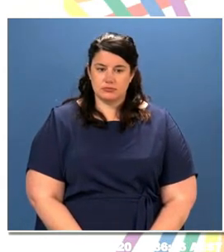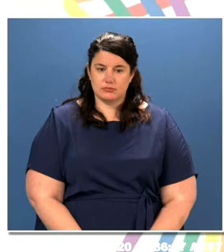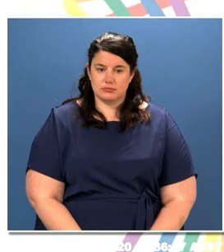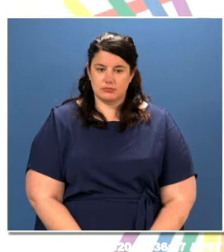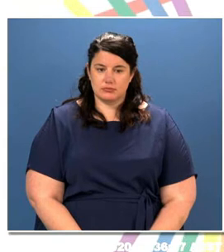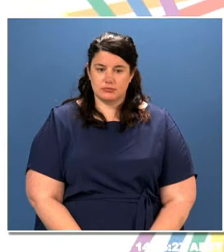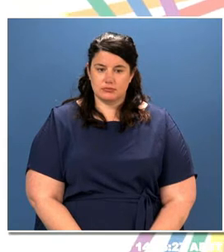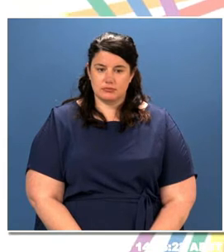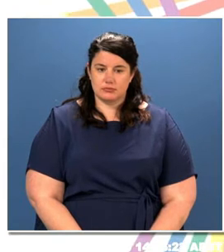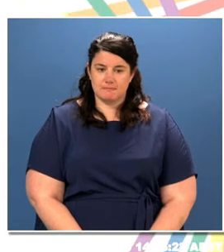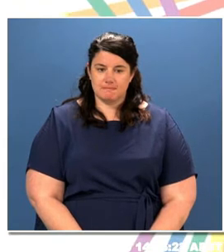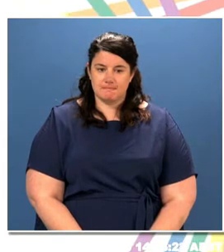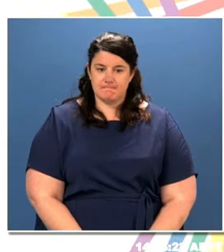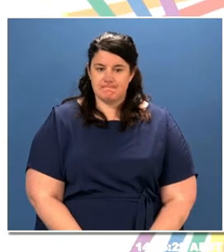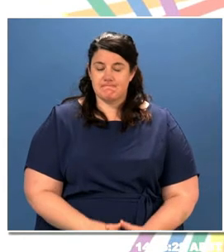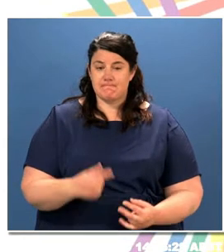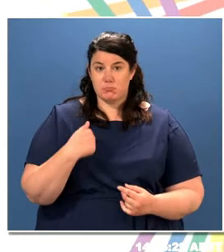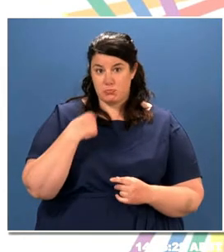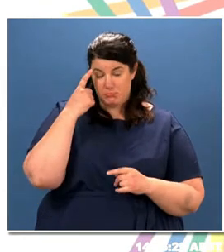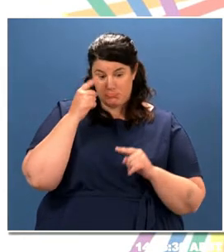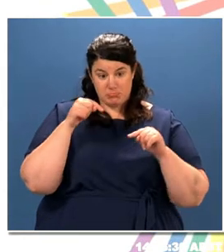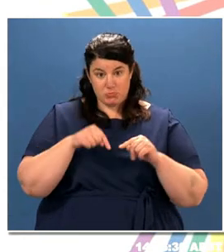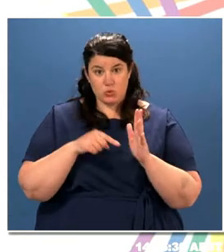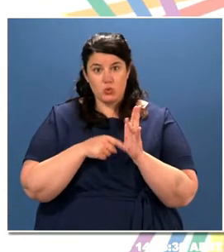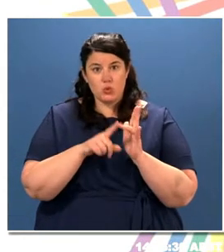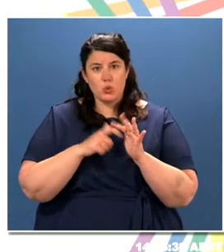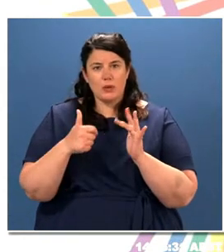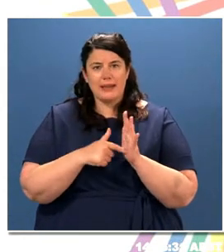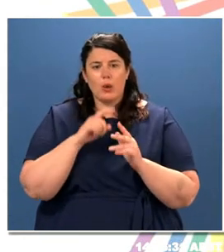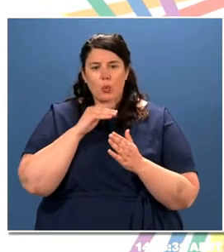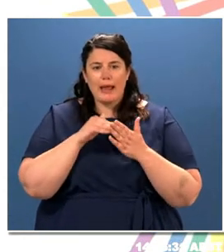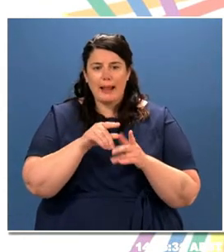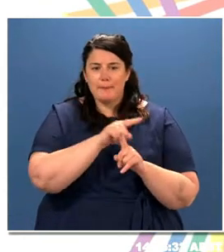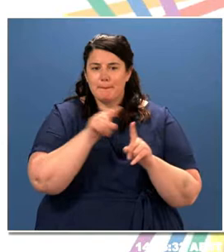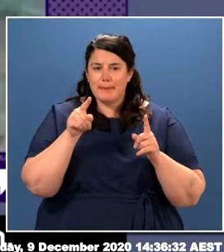I think this toolkit will help employers to just learn firstly just